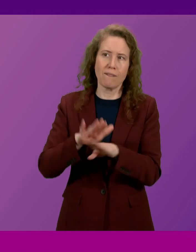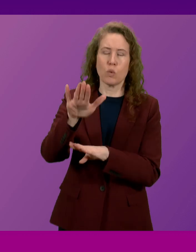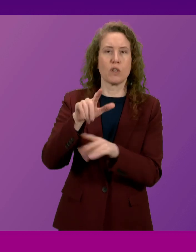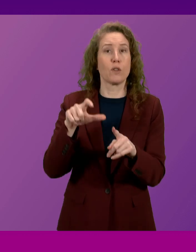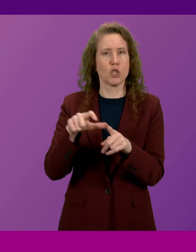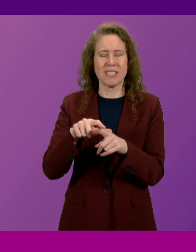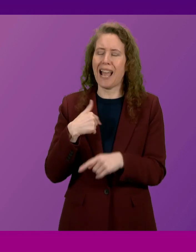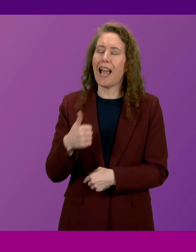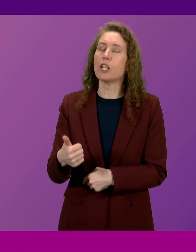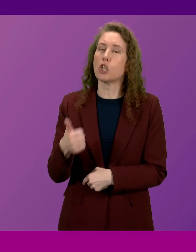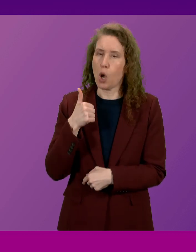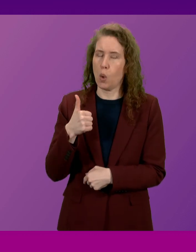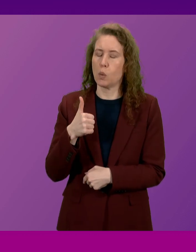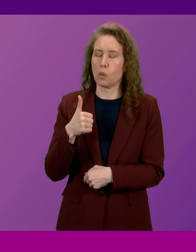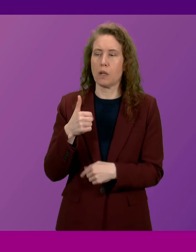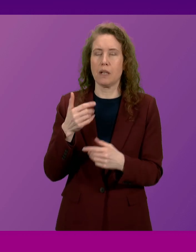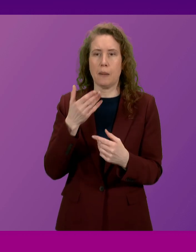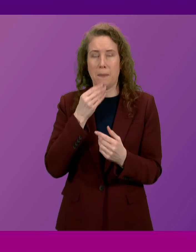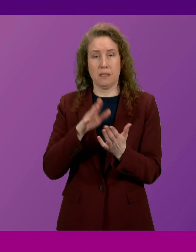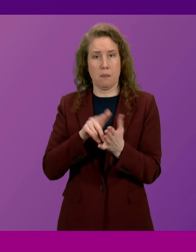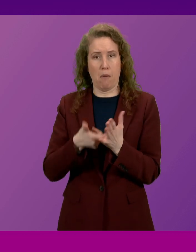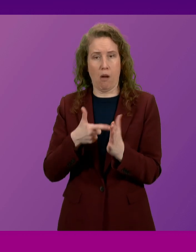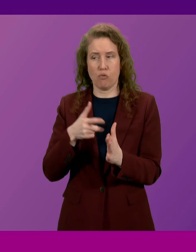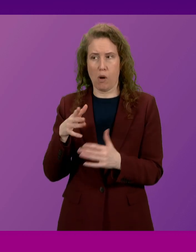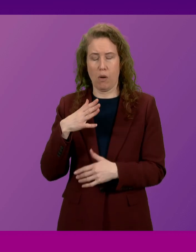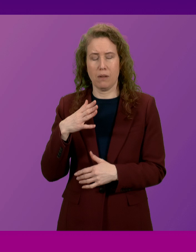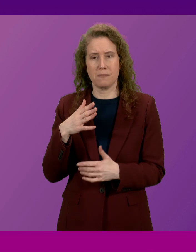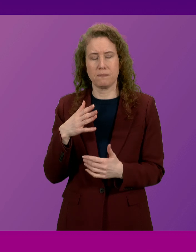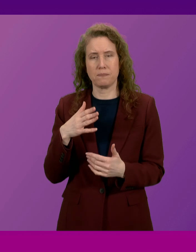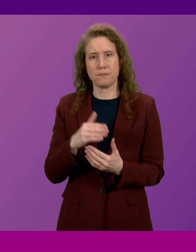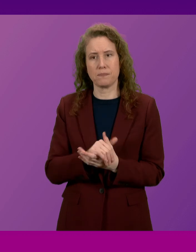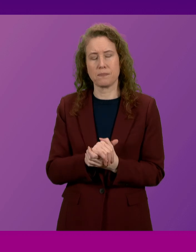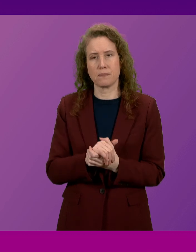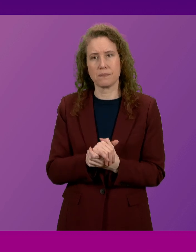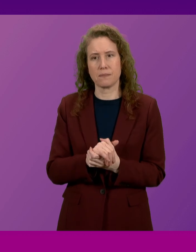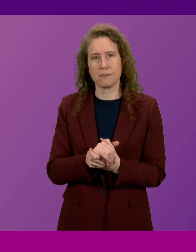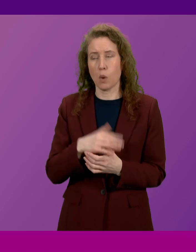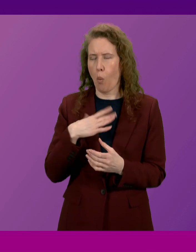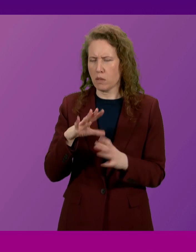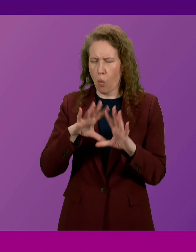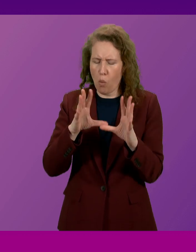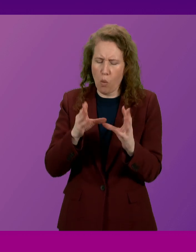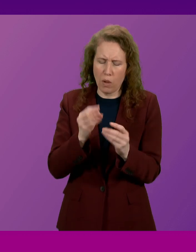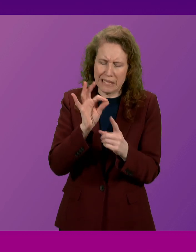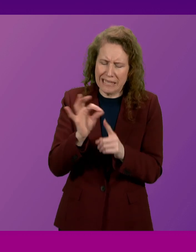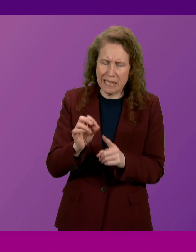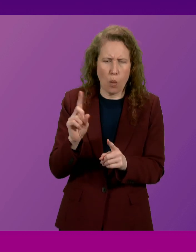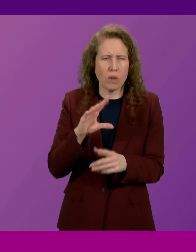I know that Mr Marra wants to have all the details of what that might involve. However,